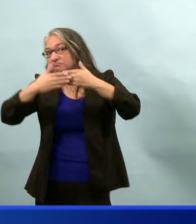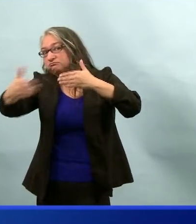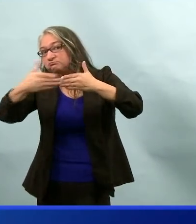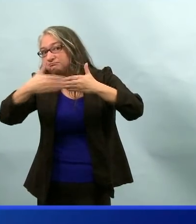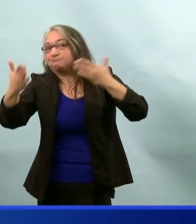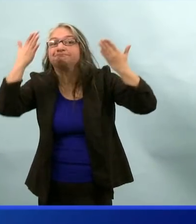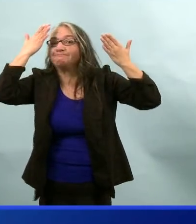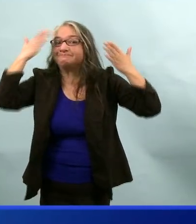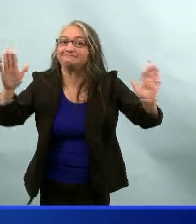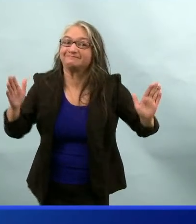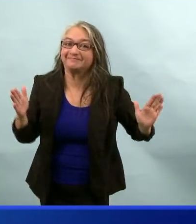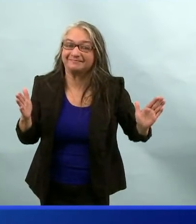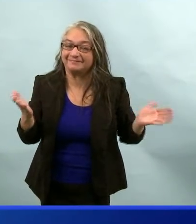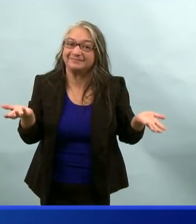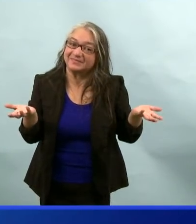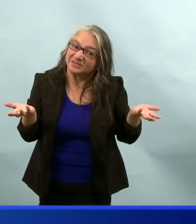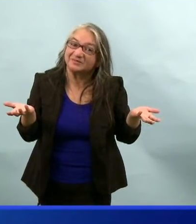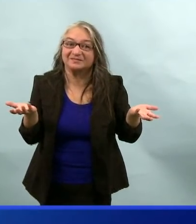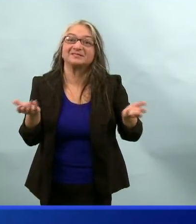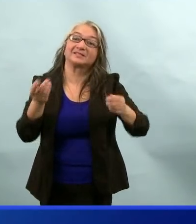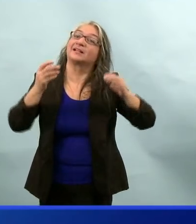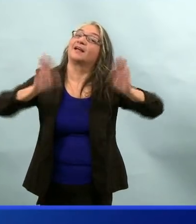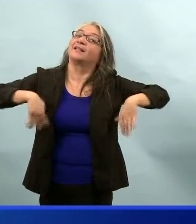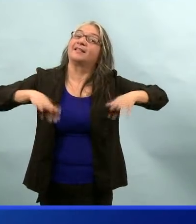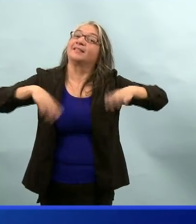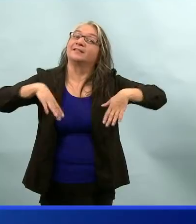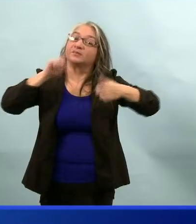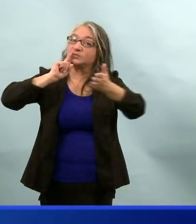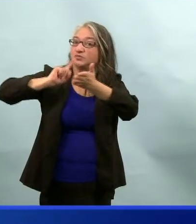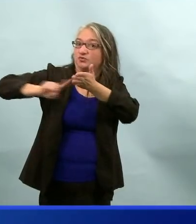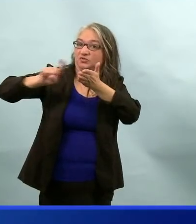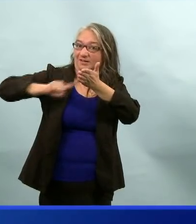i haven't looked at the exact numbers in that age group so i don't know if dr atwell can